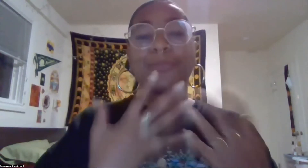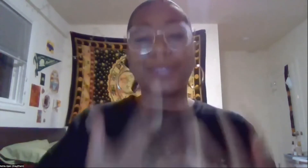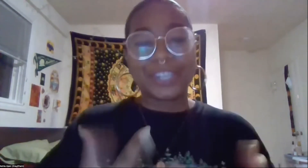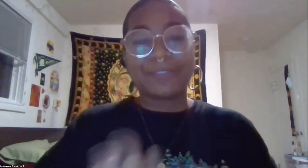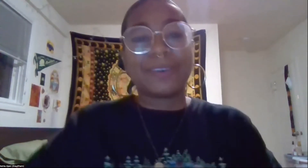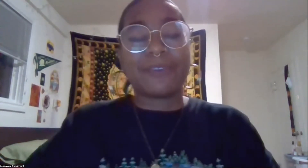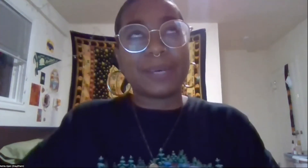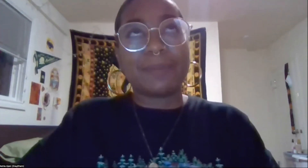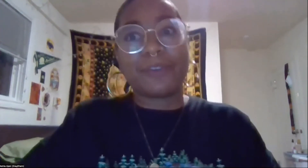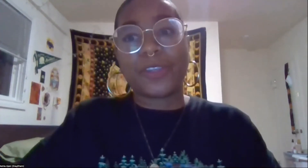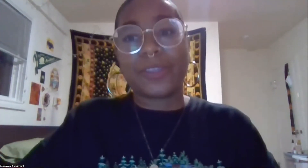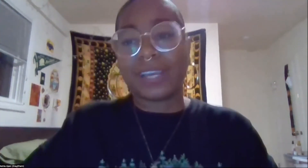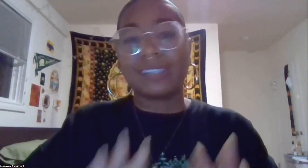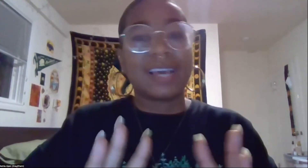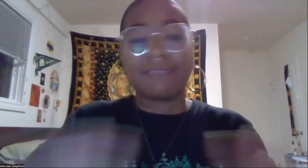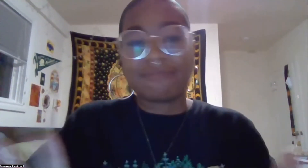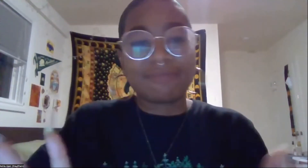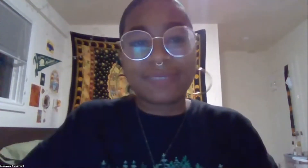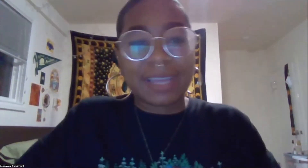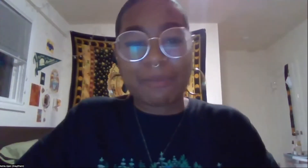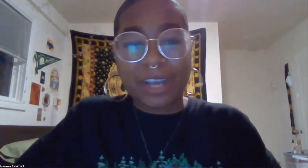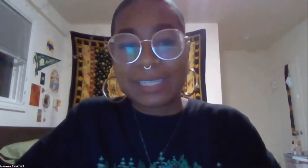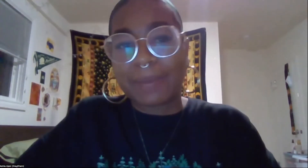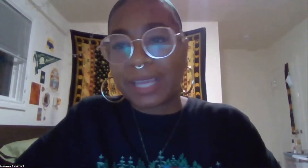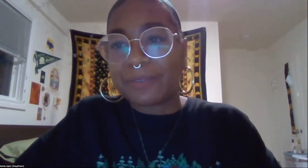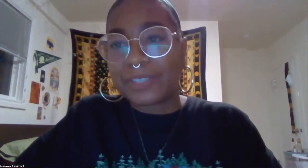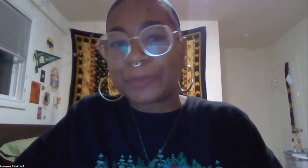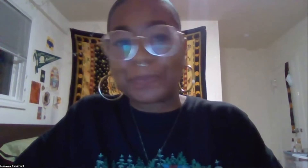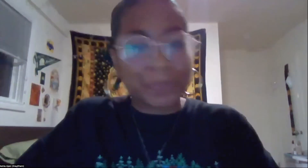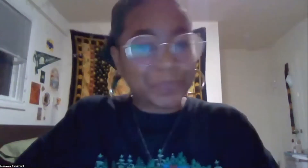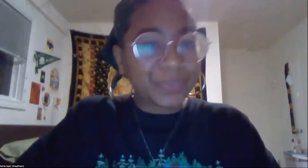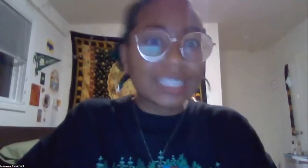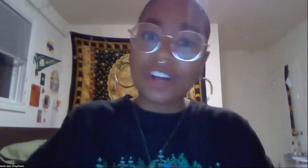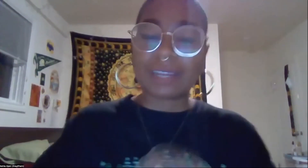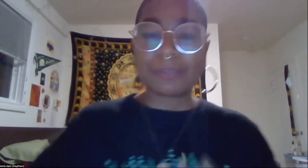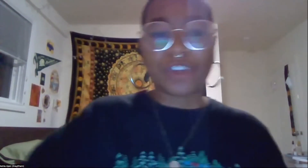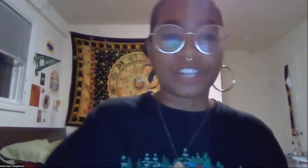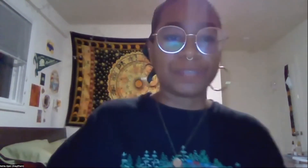appreciative of them, of all the things that they brought into my life so it's called “Abstraction.”